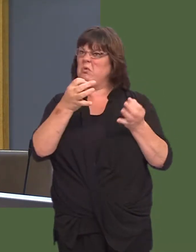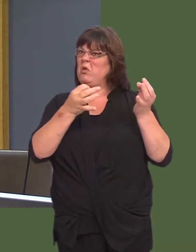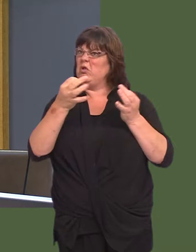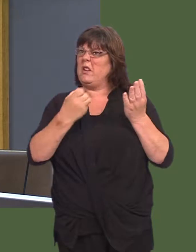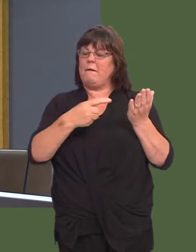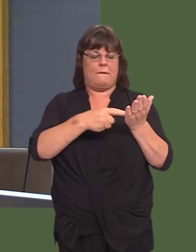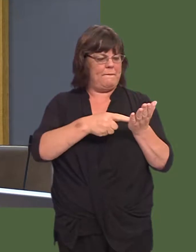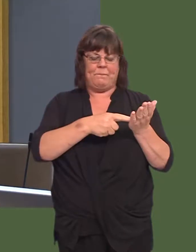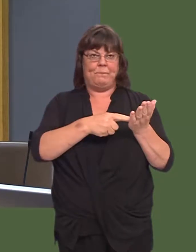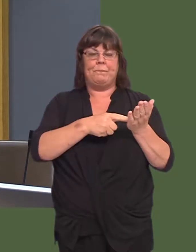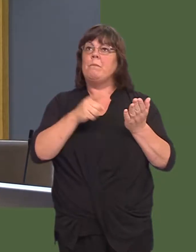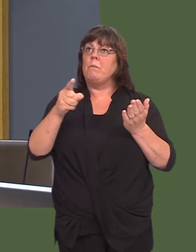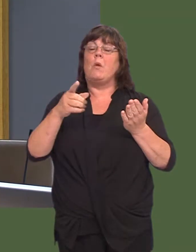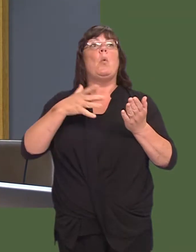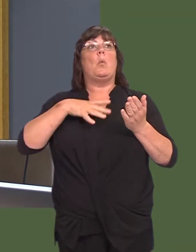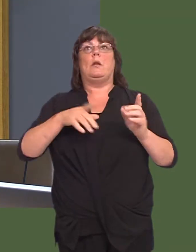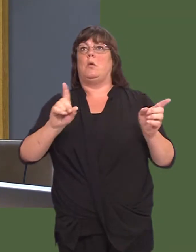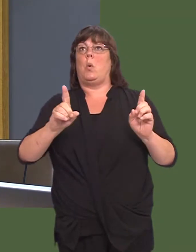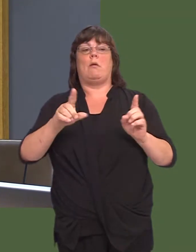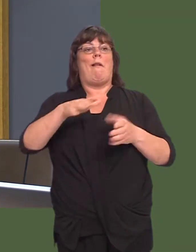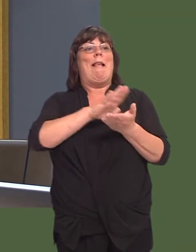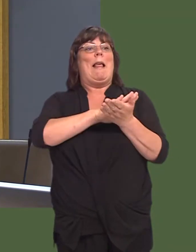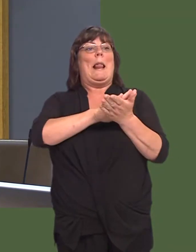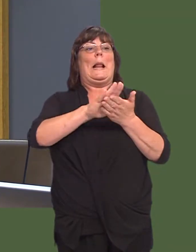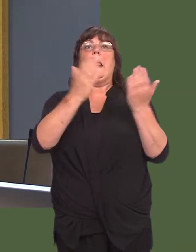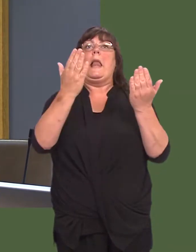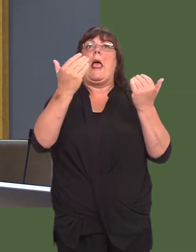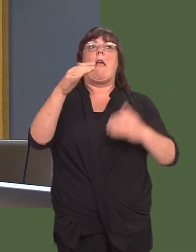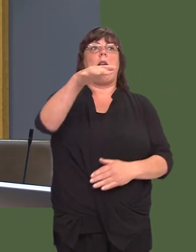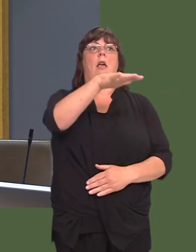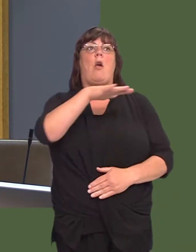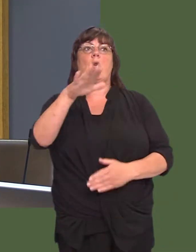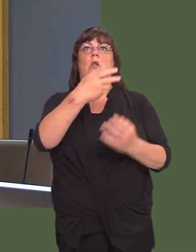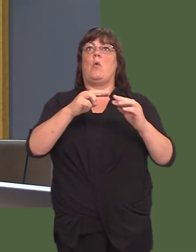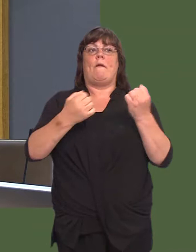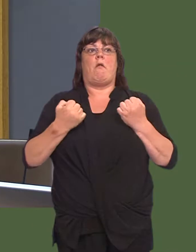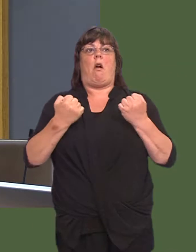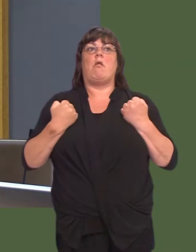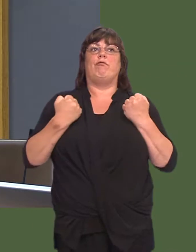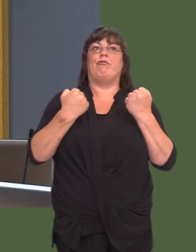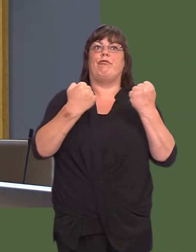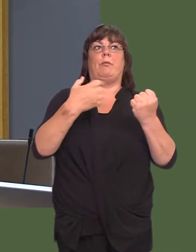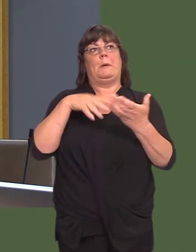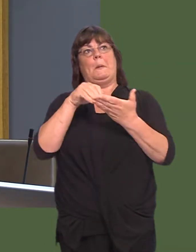One of the options is to have clean air zones where polluting vehicles have to pay to enter them.